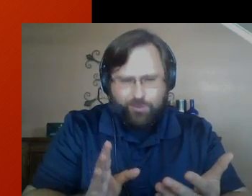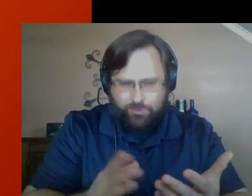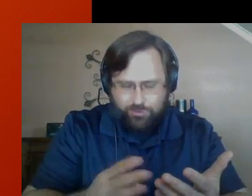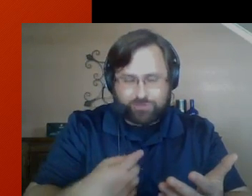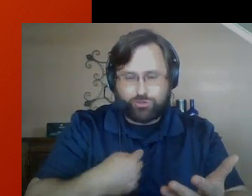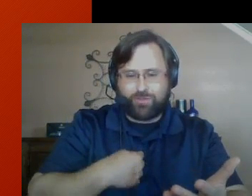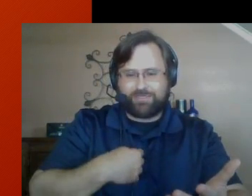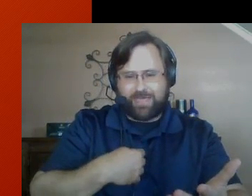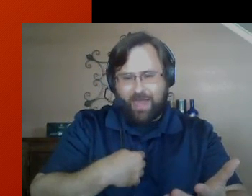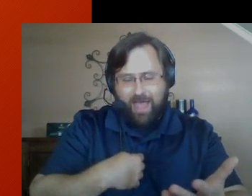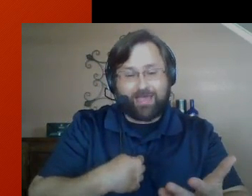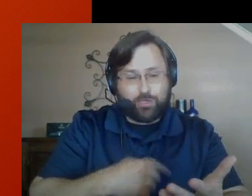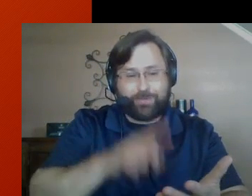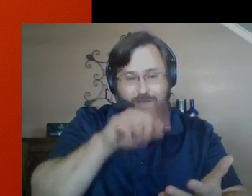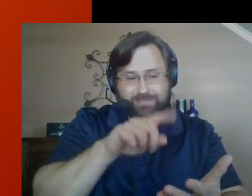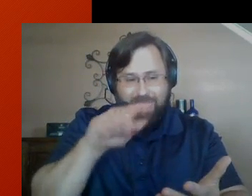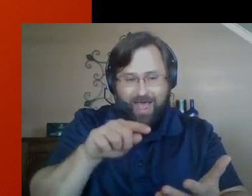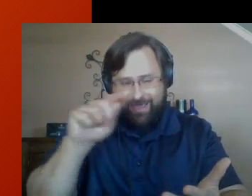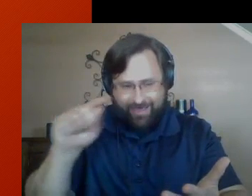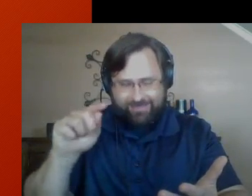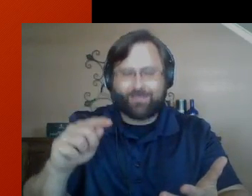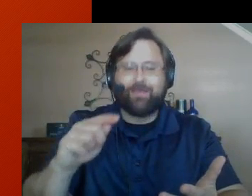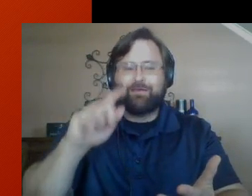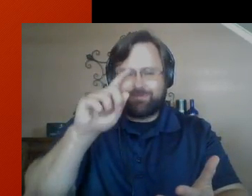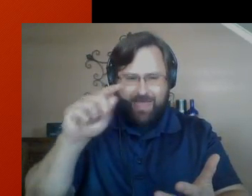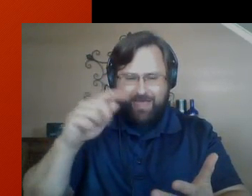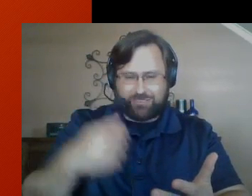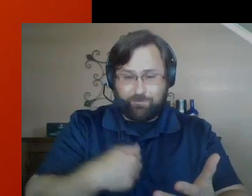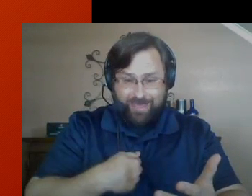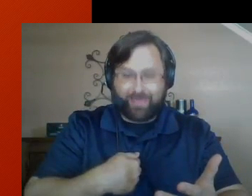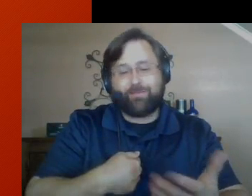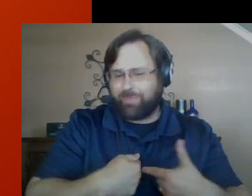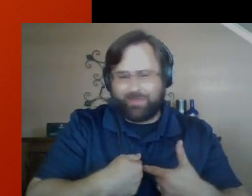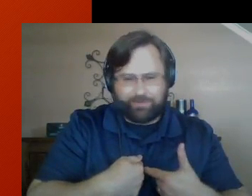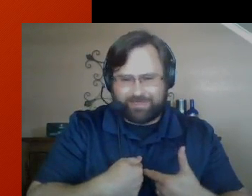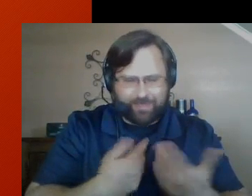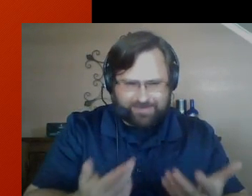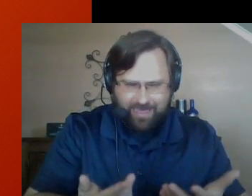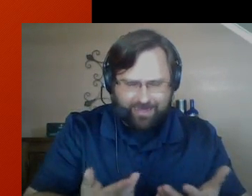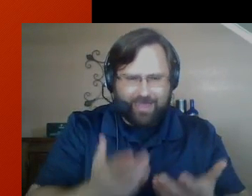it's true that the sign I could be glossed IX-ME and they would be the same sign